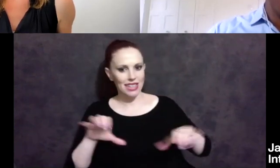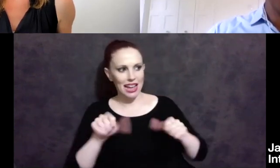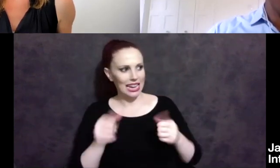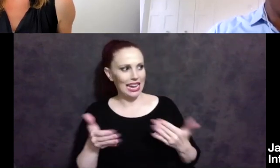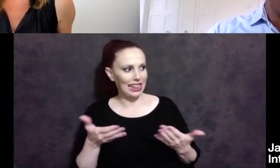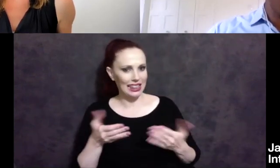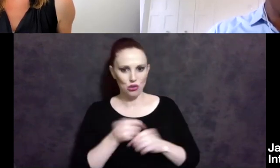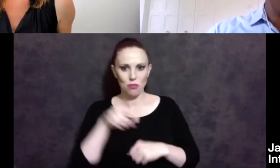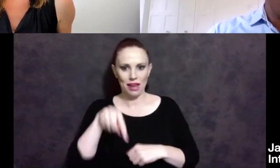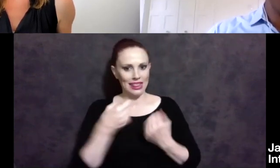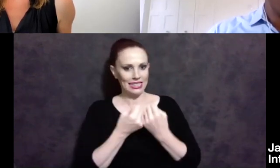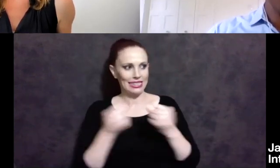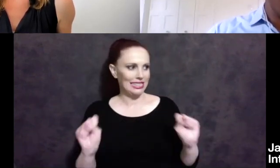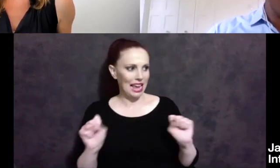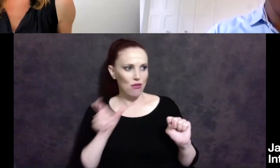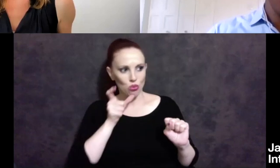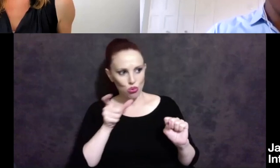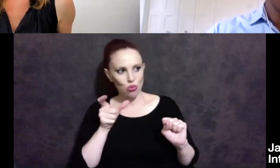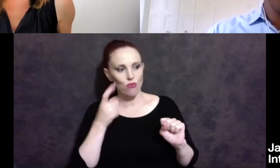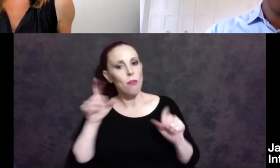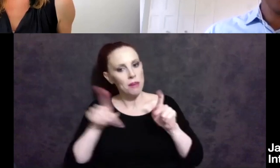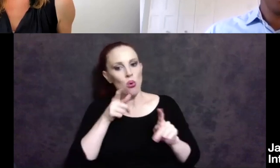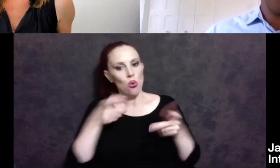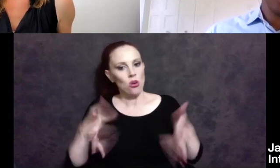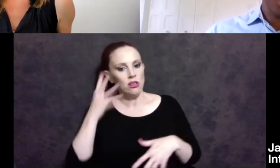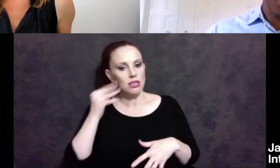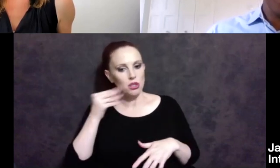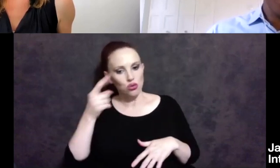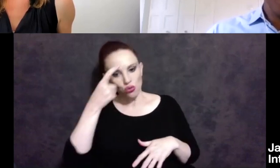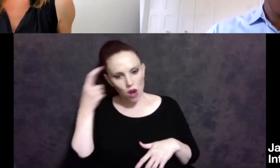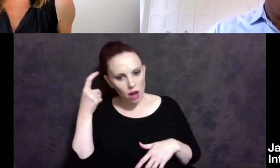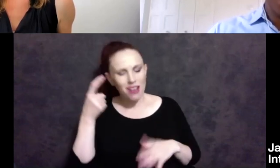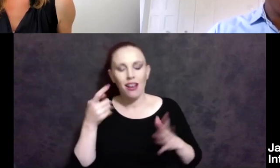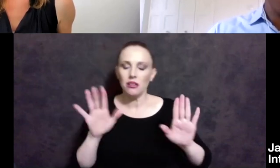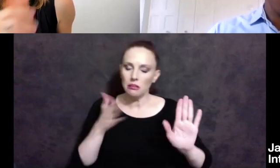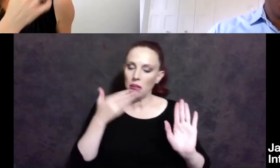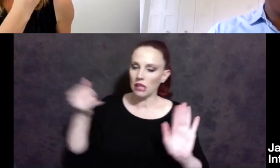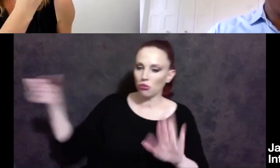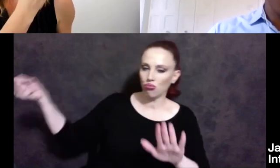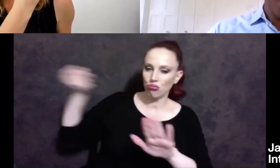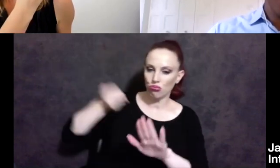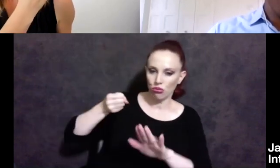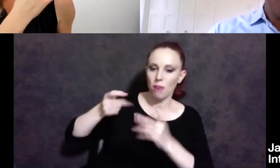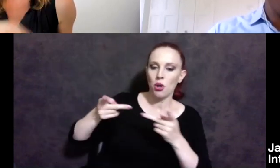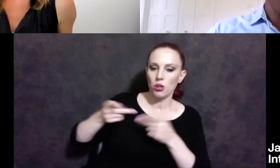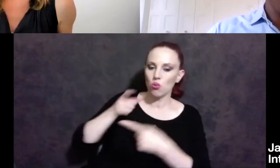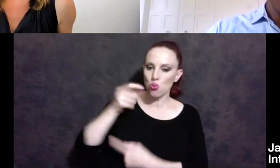are going to be traumatized, so bring someone in that knows how to do that, right? And then